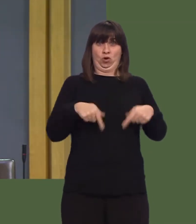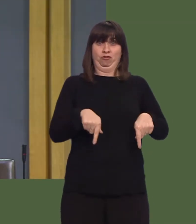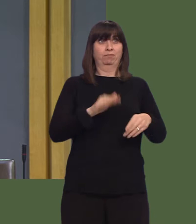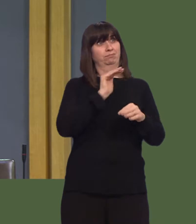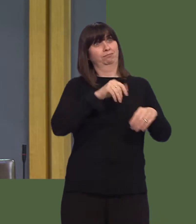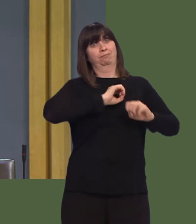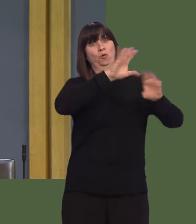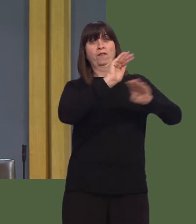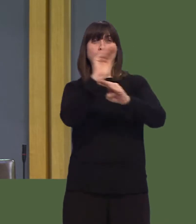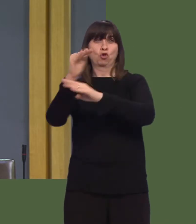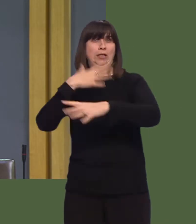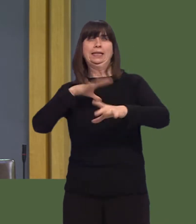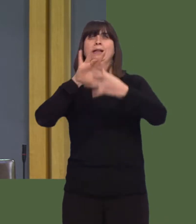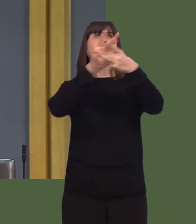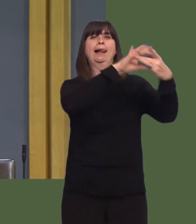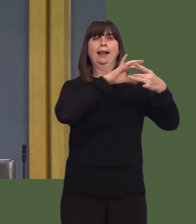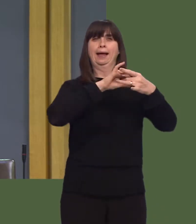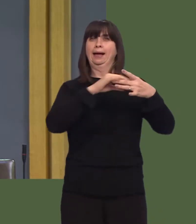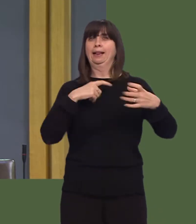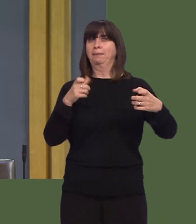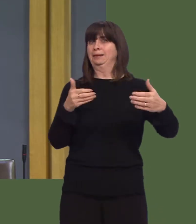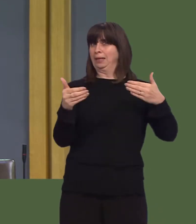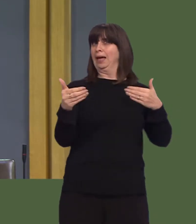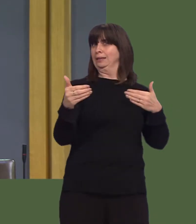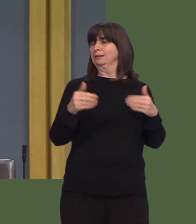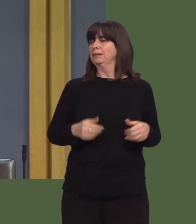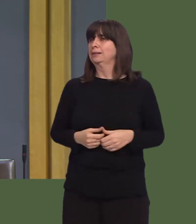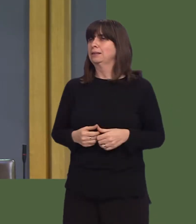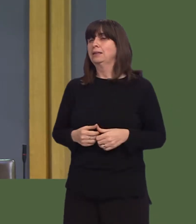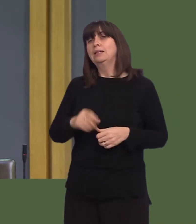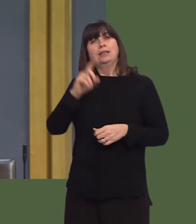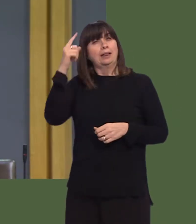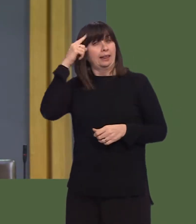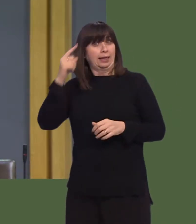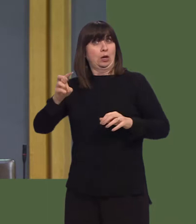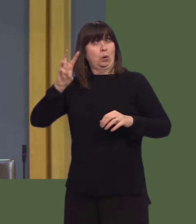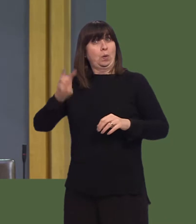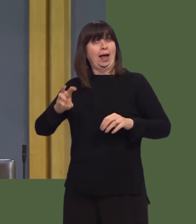and that is the decision of the Welsh Government not to continue to measure Wales's global reputation.